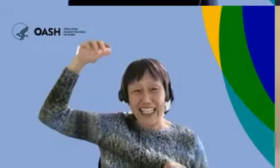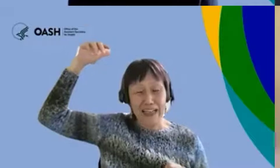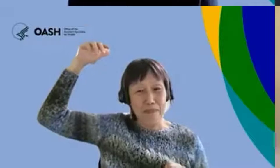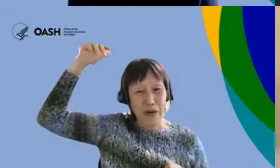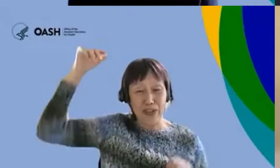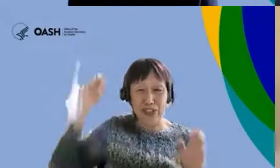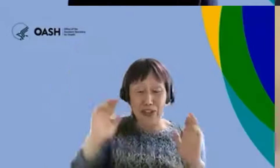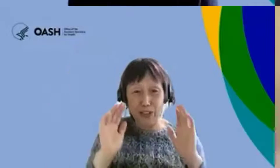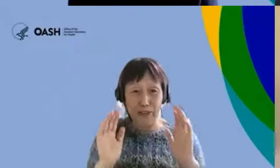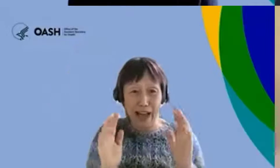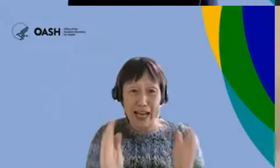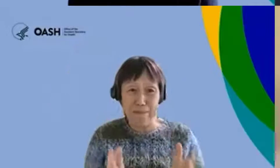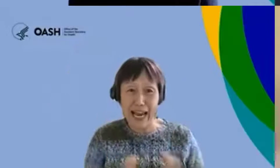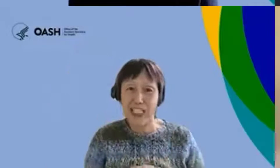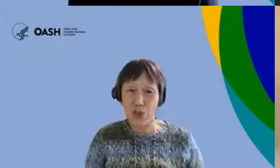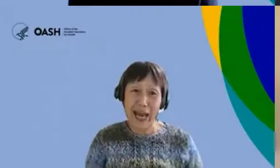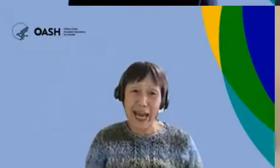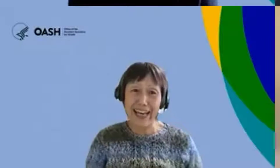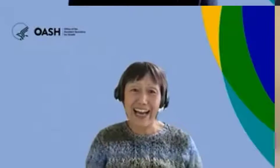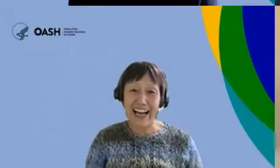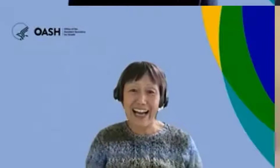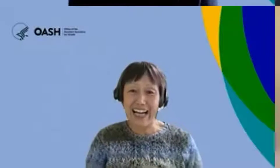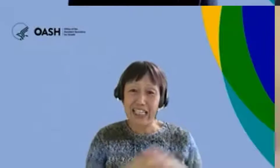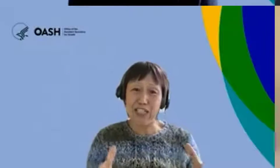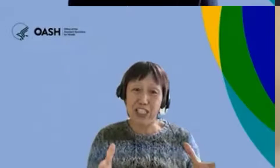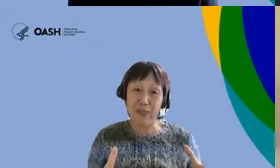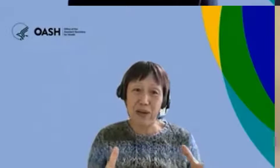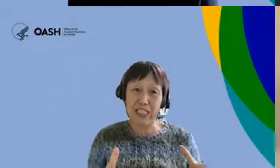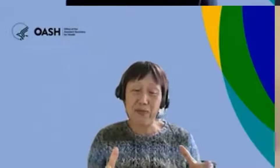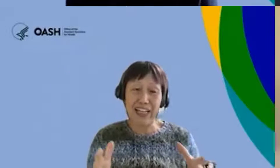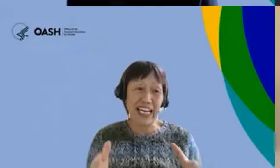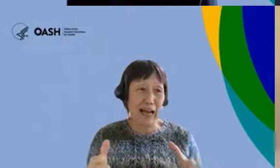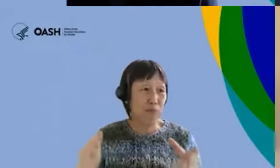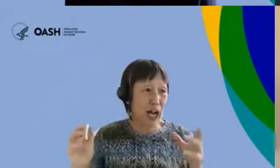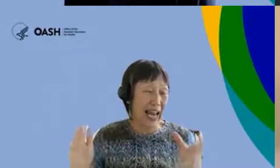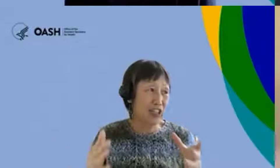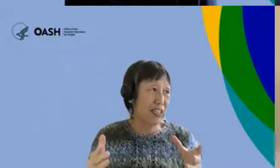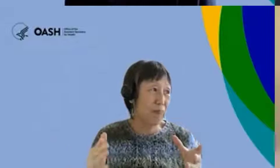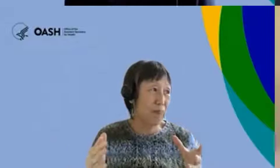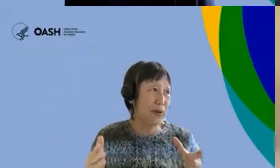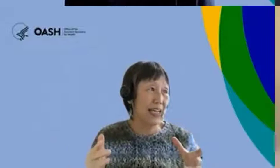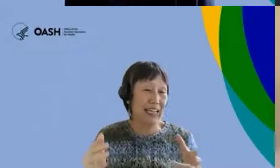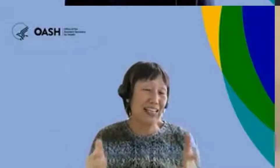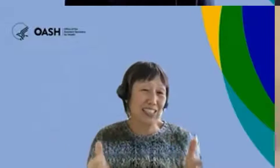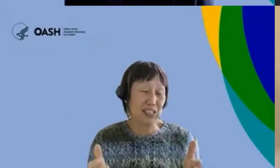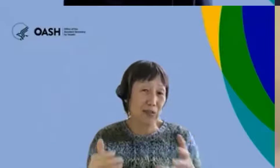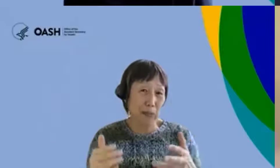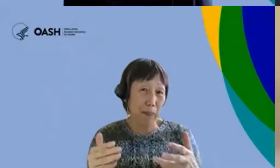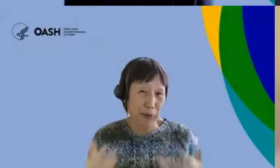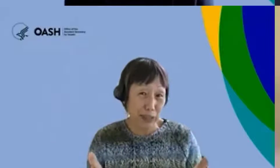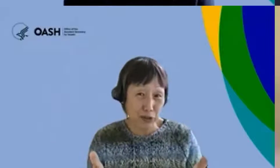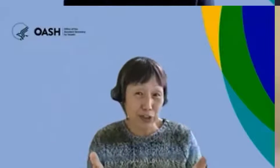in the most sort of unbiased way as much as possible, and that I'm not actually putting unnecessary pressure